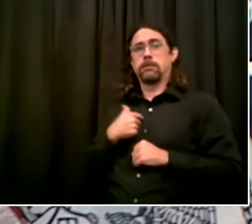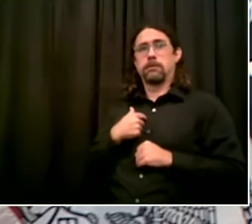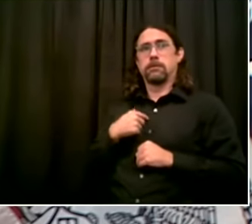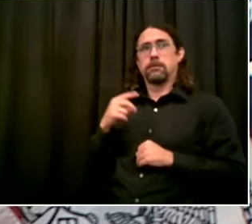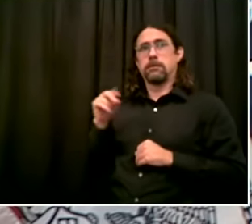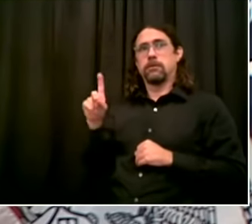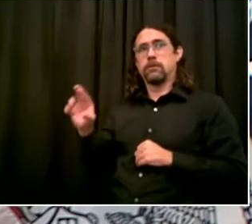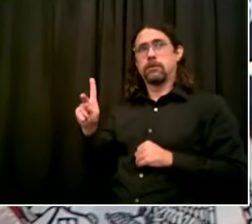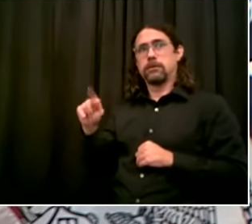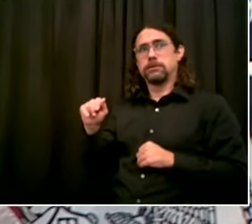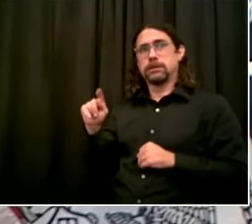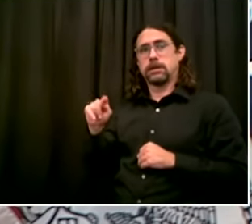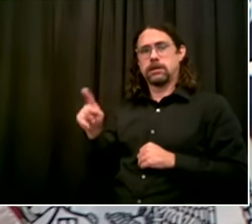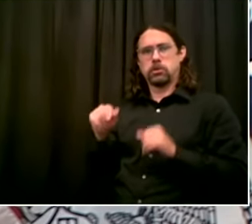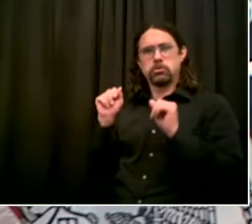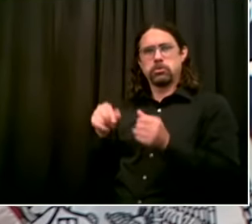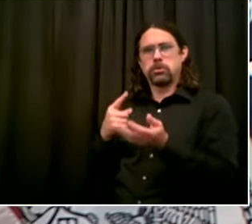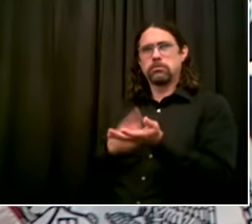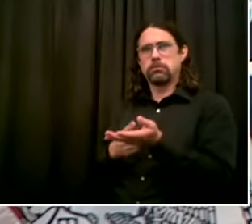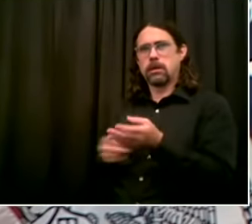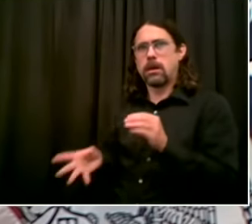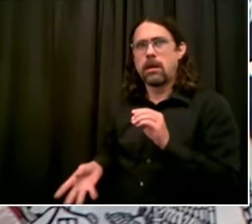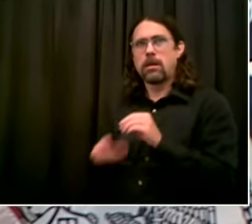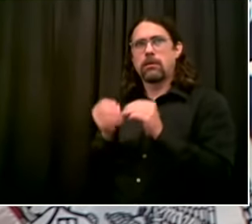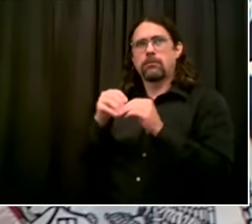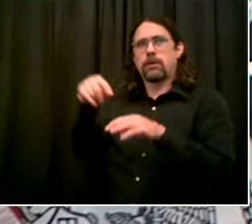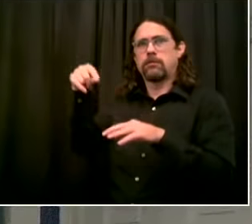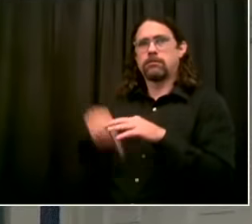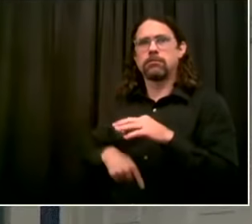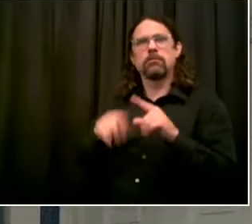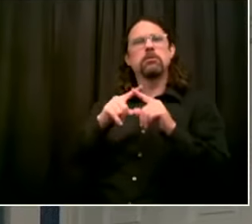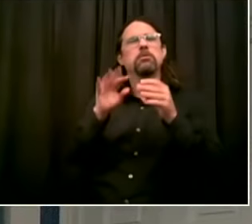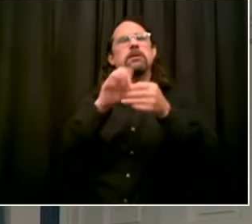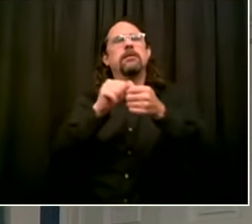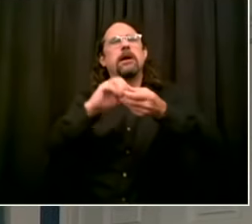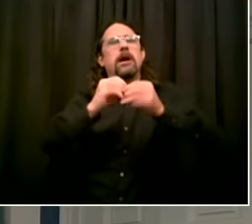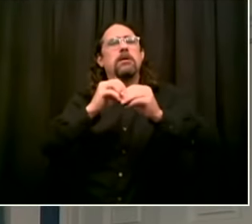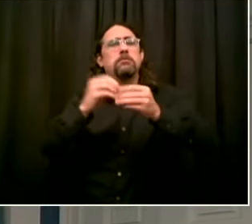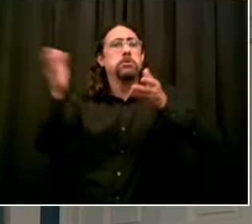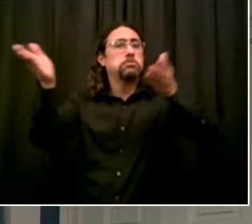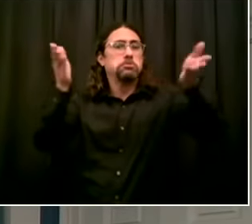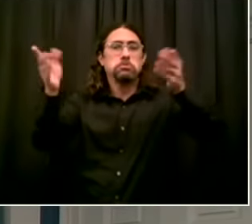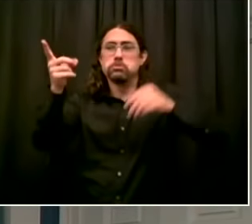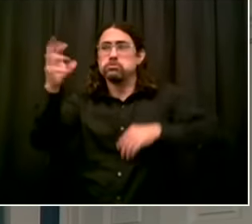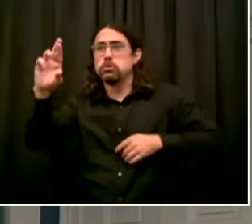HOTER. TODAY WHEN WE SAW THE SMILES ON CHILDREN'S FACES IT WAS ALL WORTH IT. LAST QUESTION